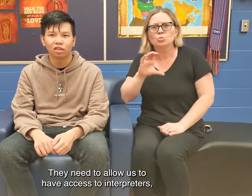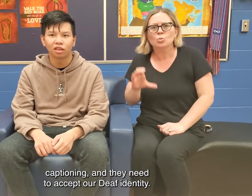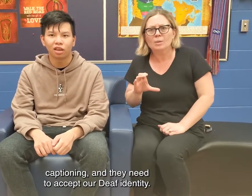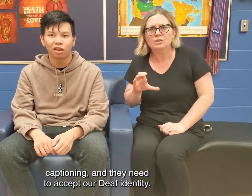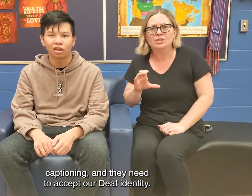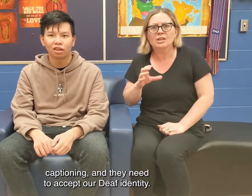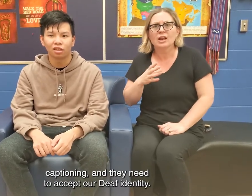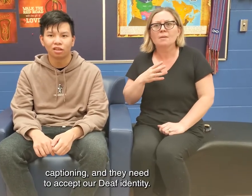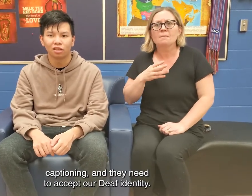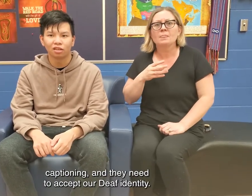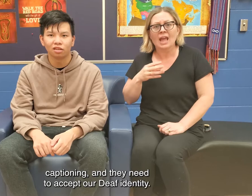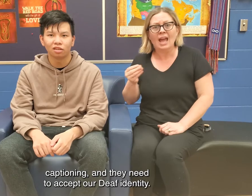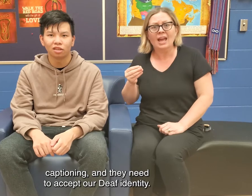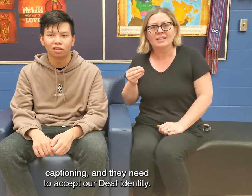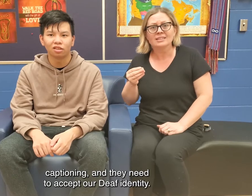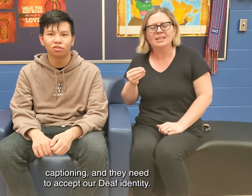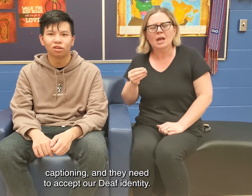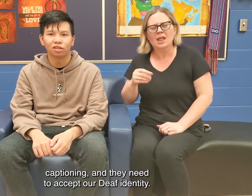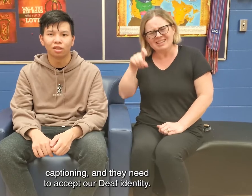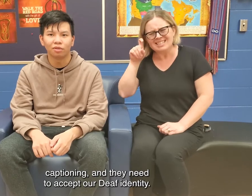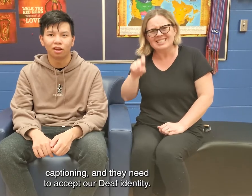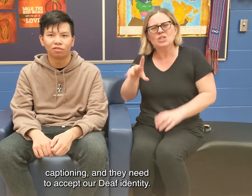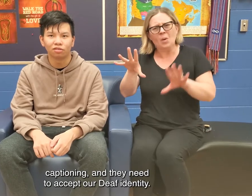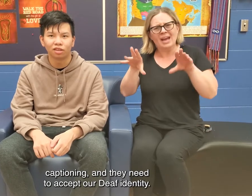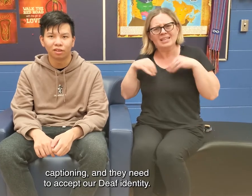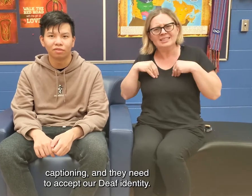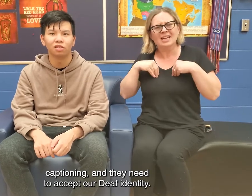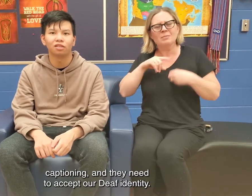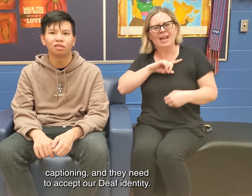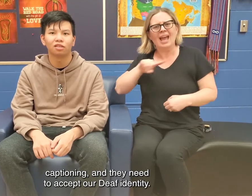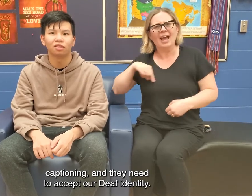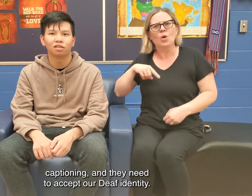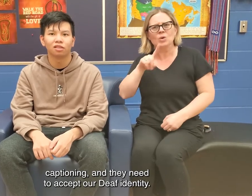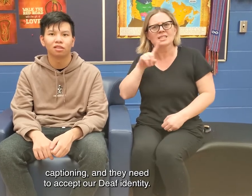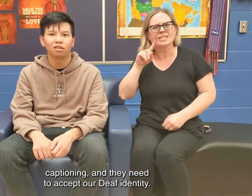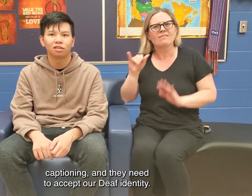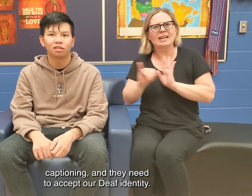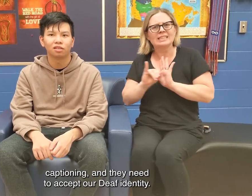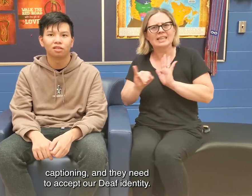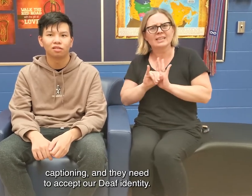captioning, and they need to accept our Deaf identity.